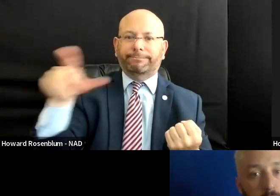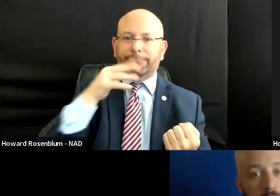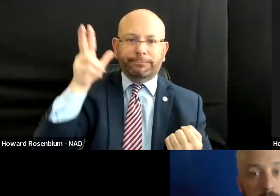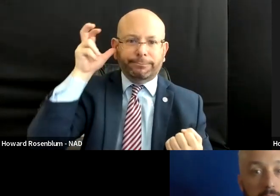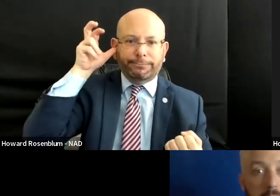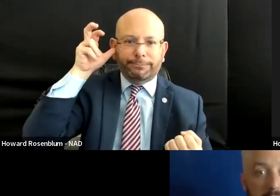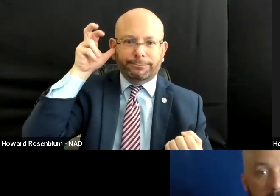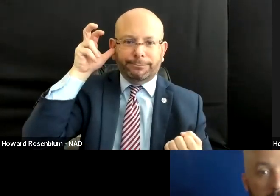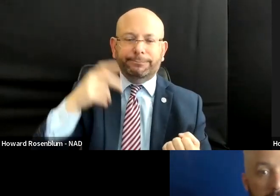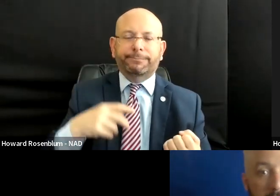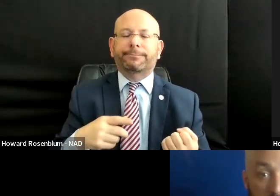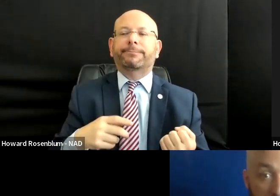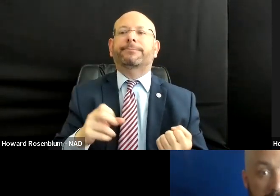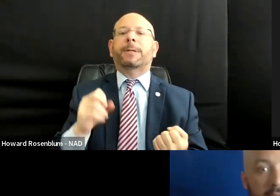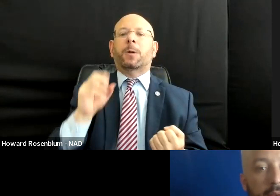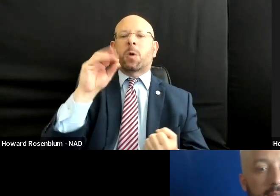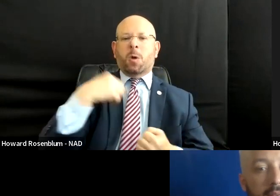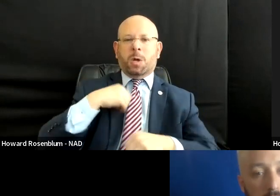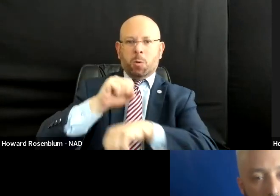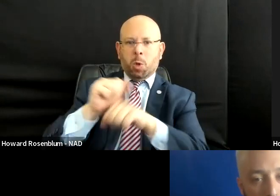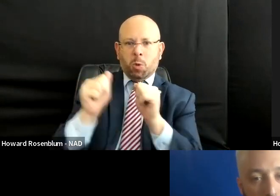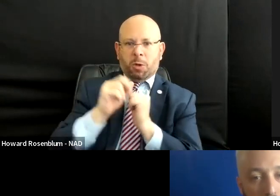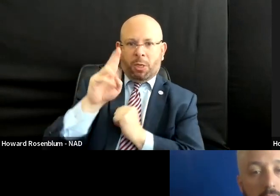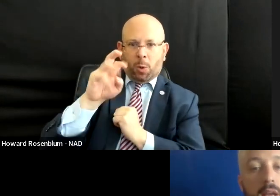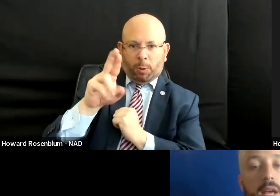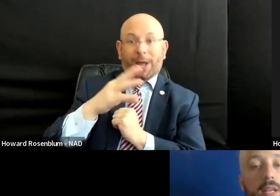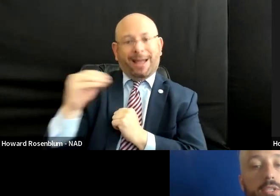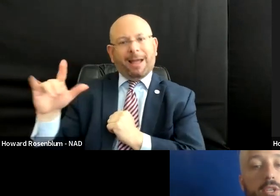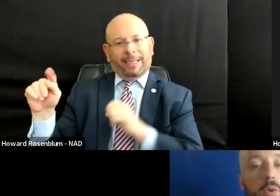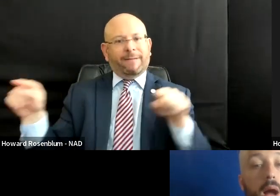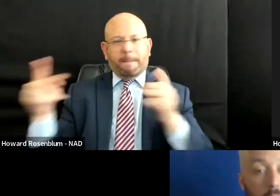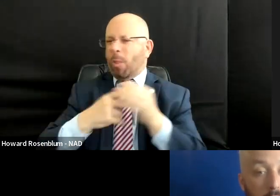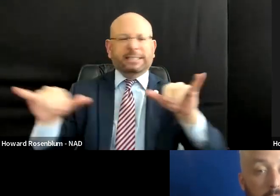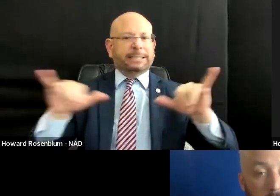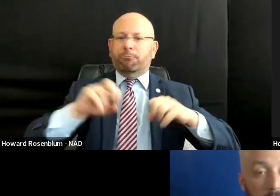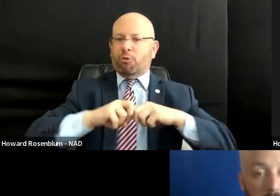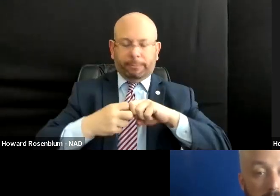was speaking. There was like a Siri-like voice coming out saying you have a new ride,